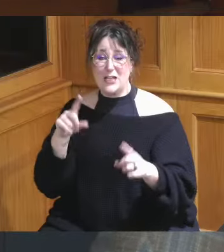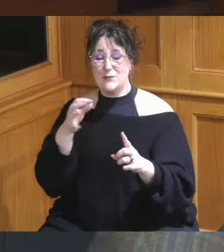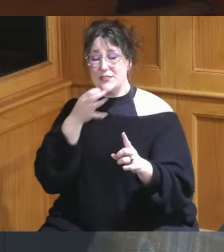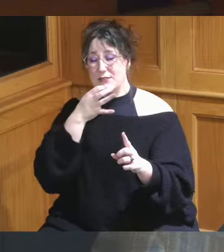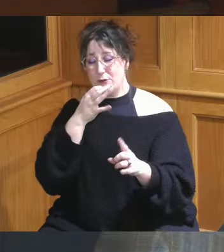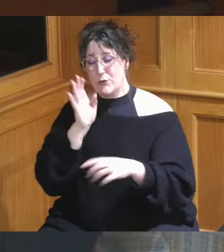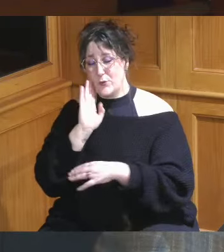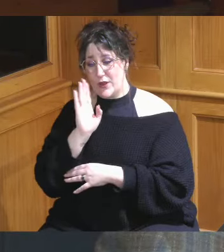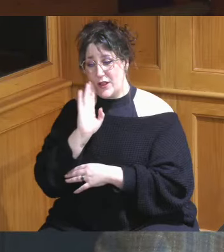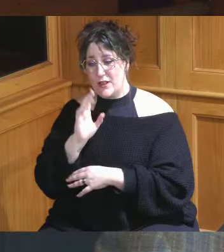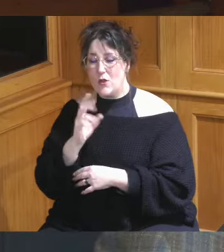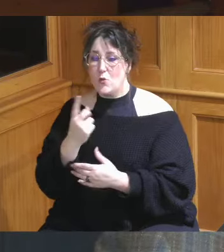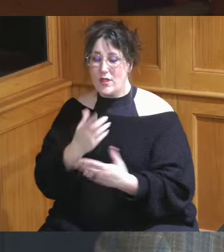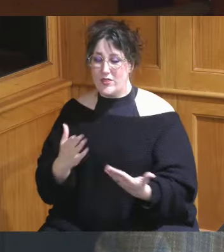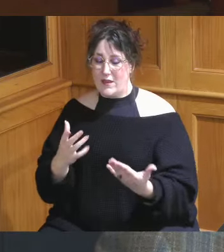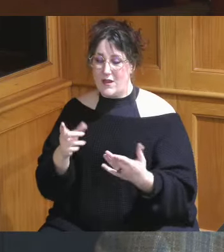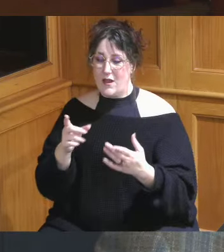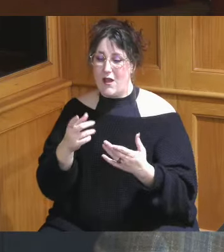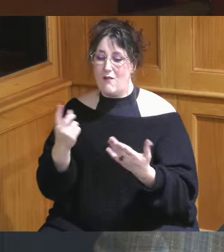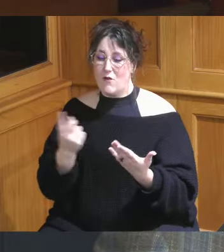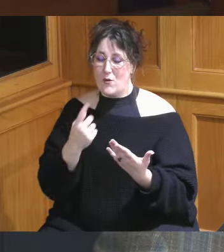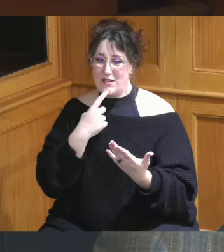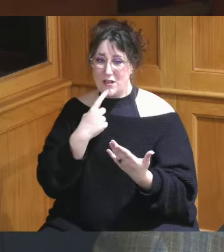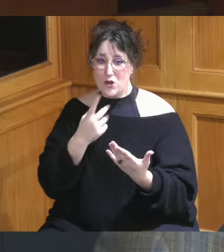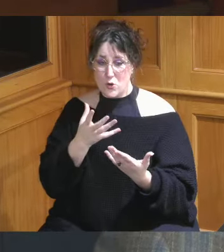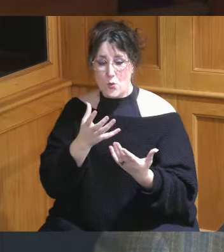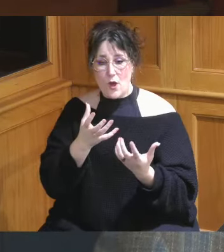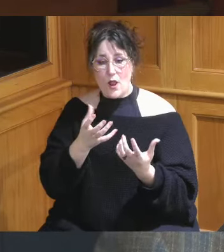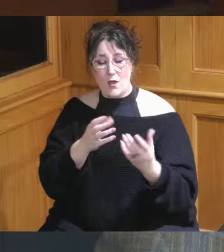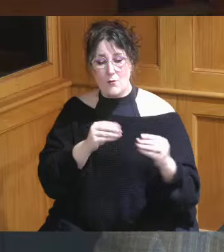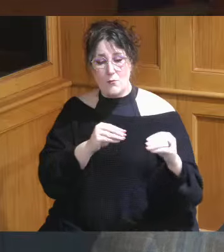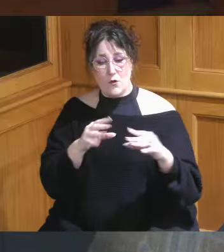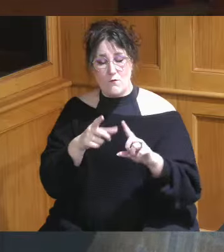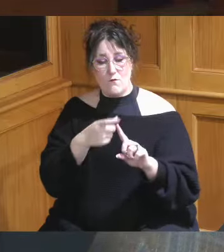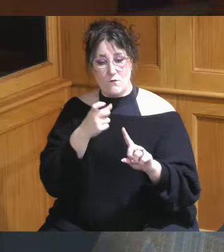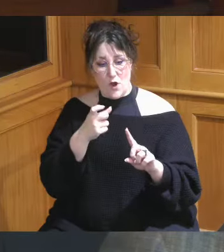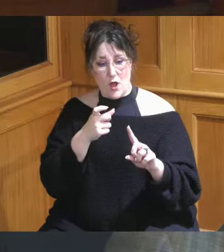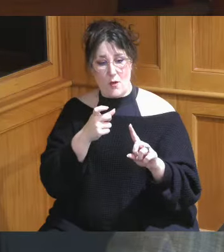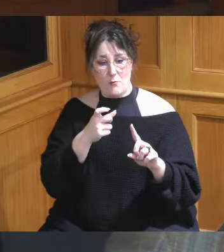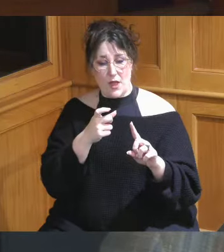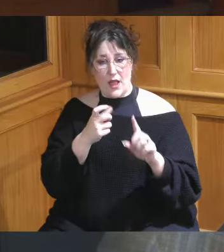One of the things I've always said we want to move from a welfare concept to a customer service-based